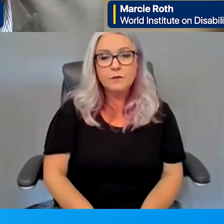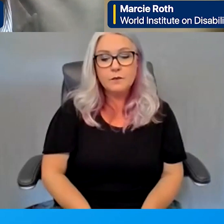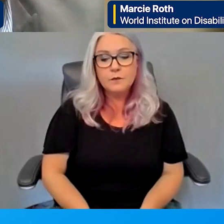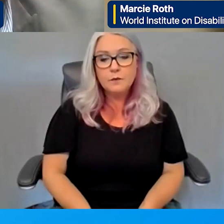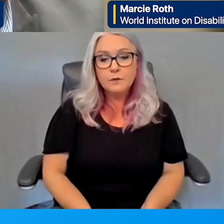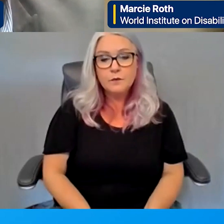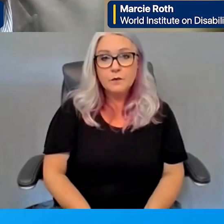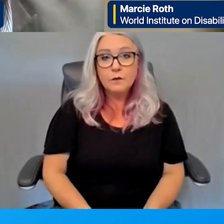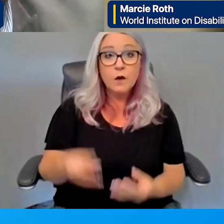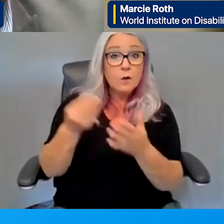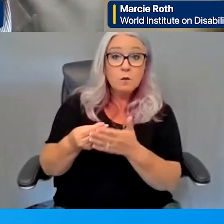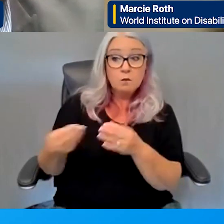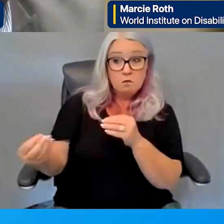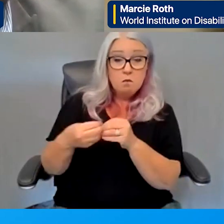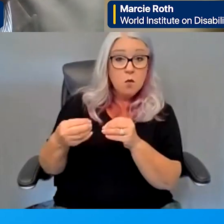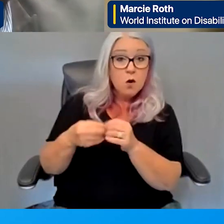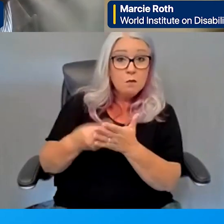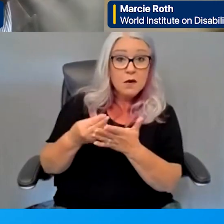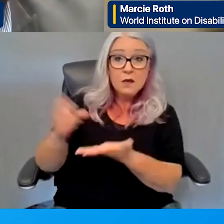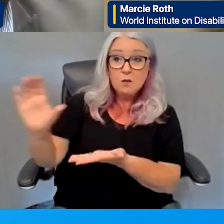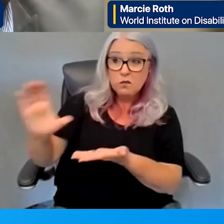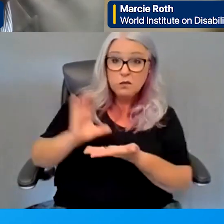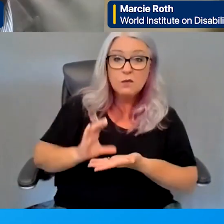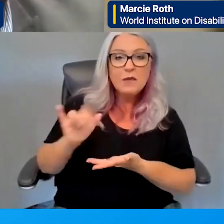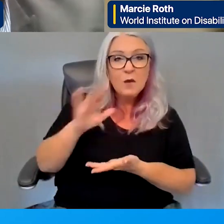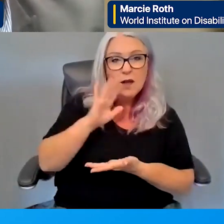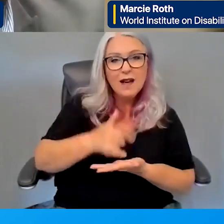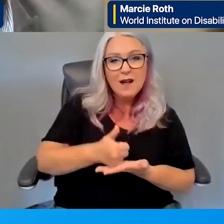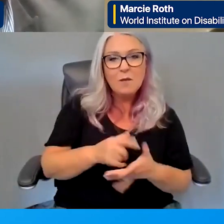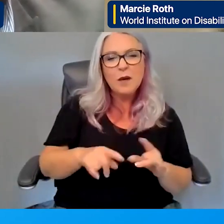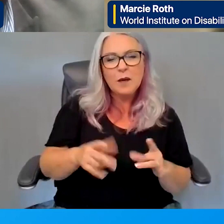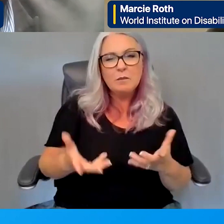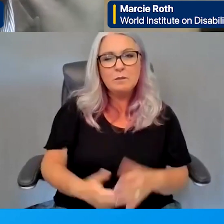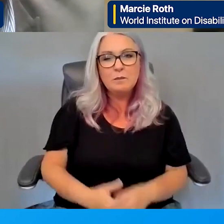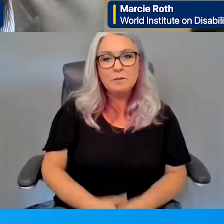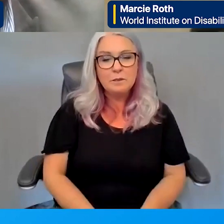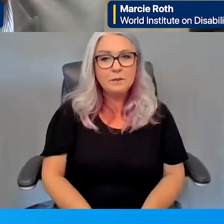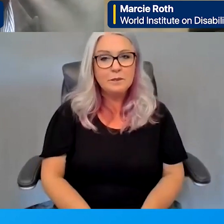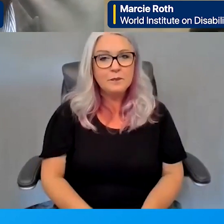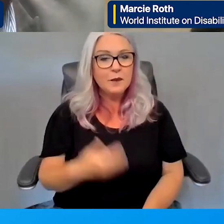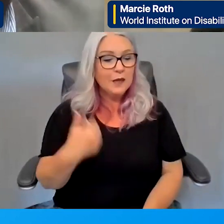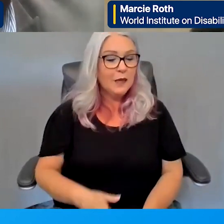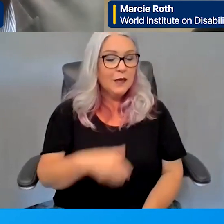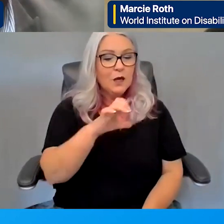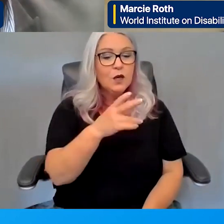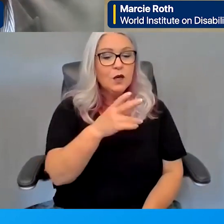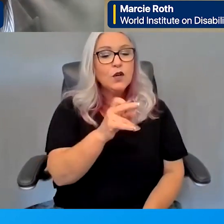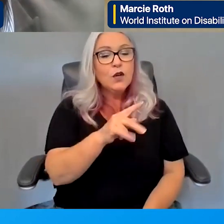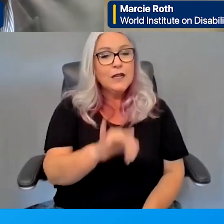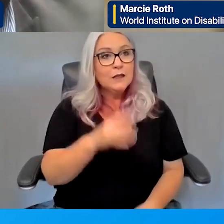certainly help. That is great. That is a great perspective, yes. Do so on the